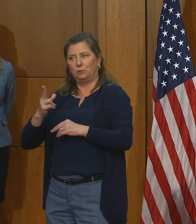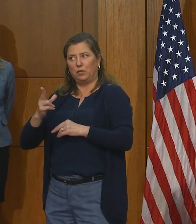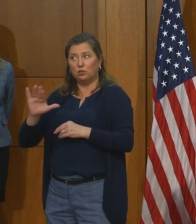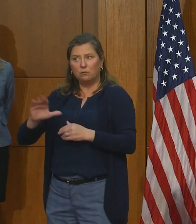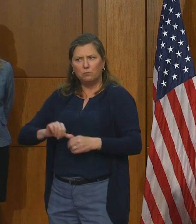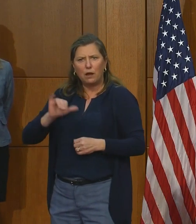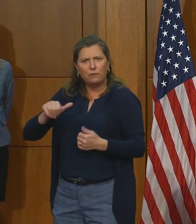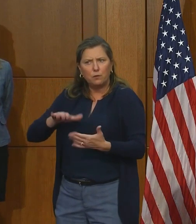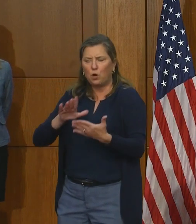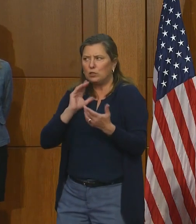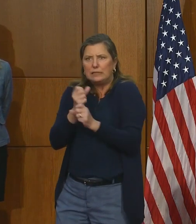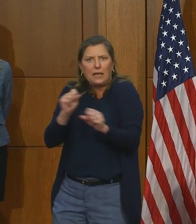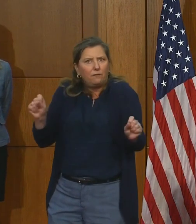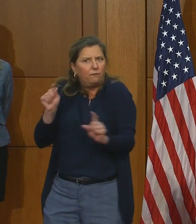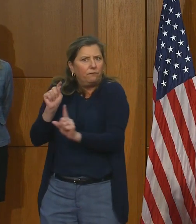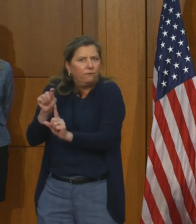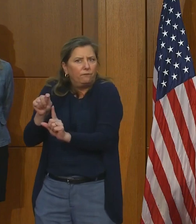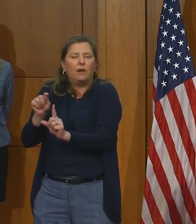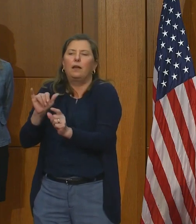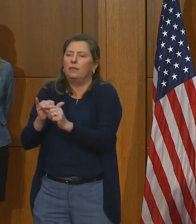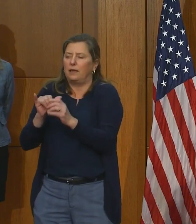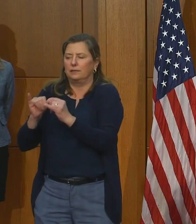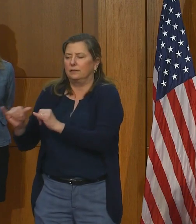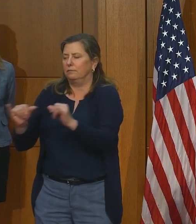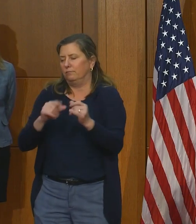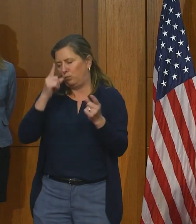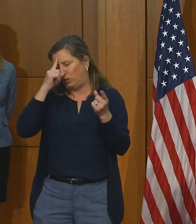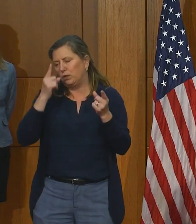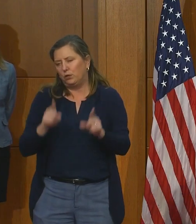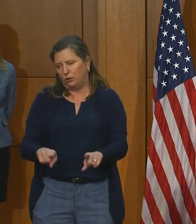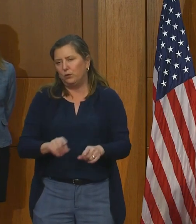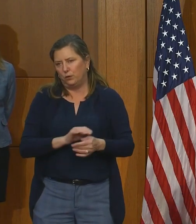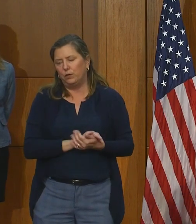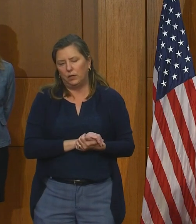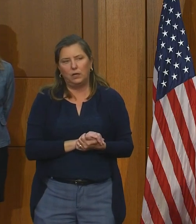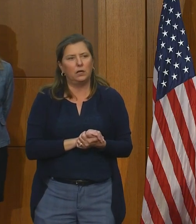THE CITY OF VIRGINIA BEACH AND THE APPROACH THAT THEY'RE